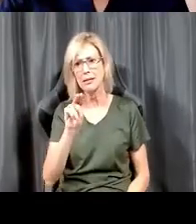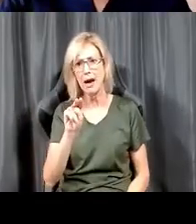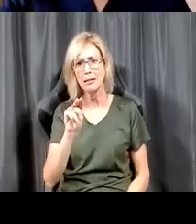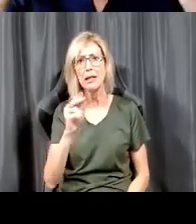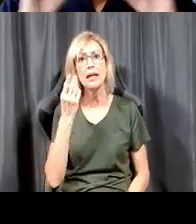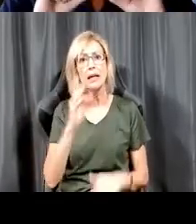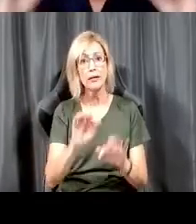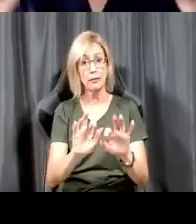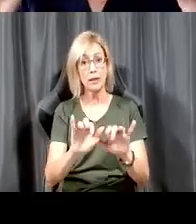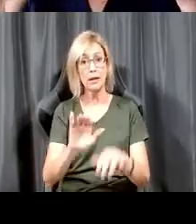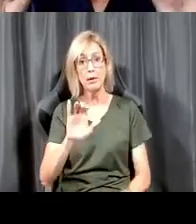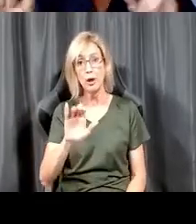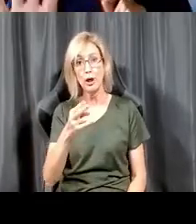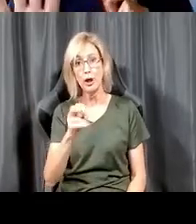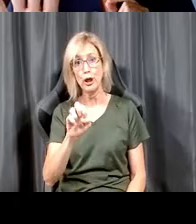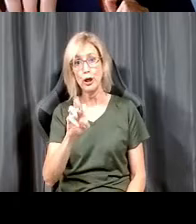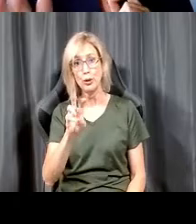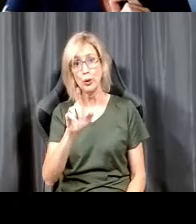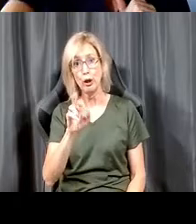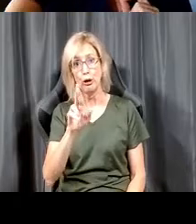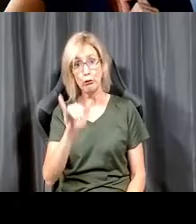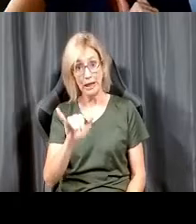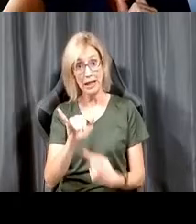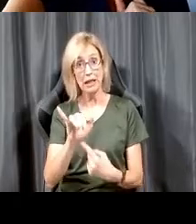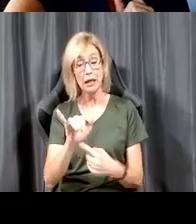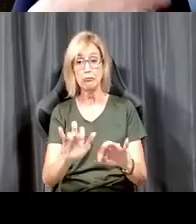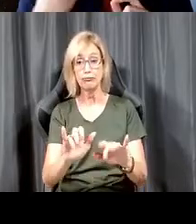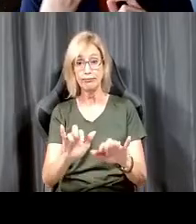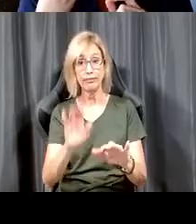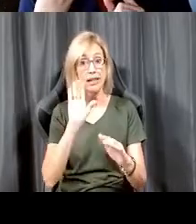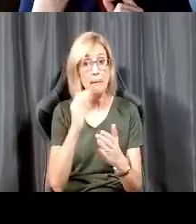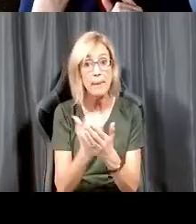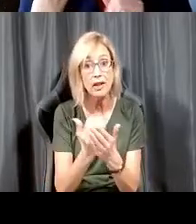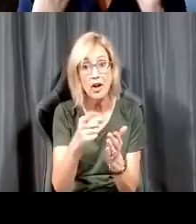, you'll find usually like how this picture has four pieces.